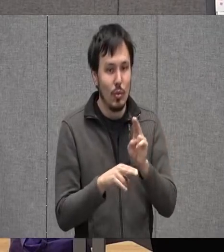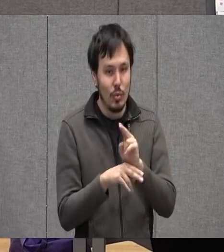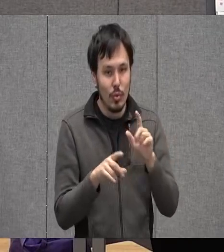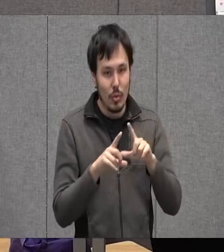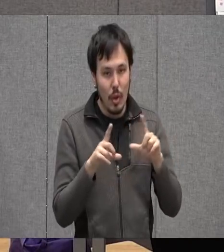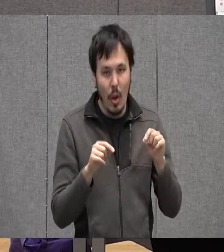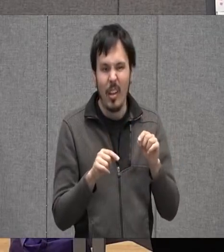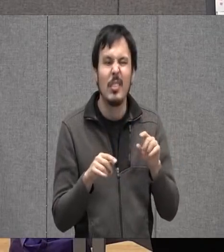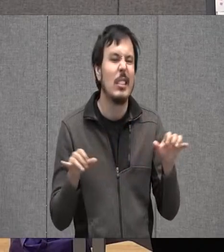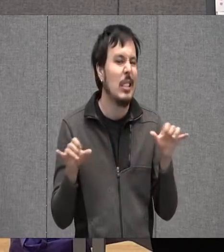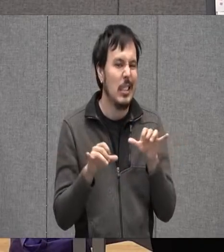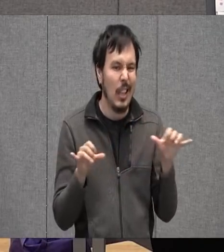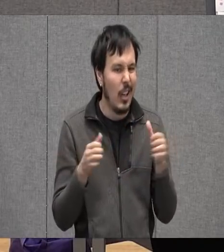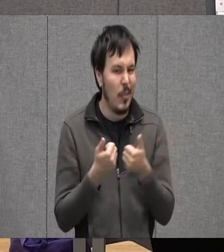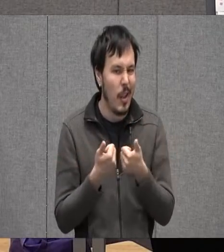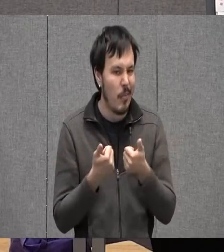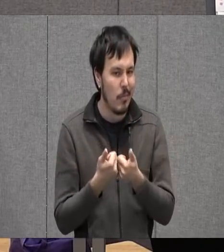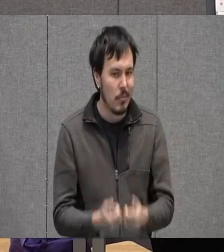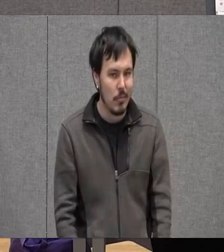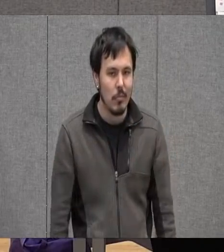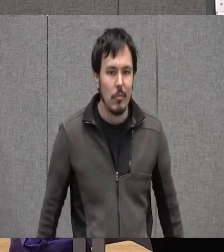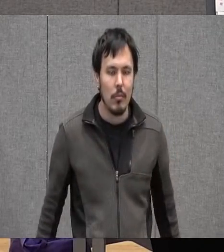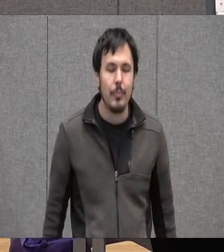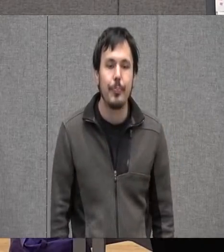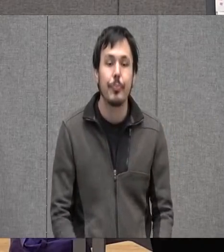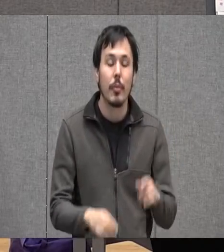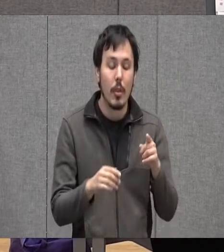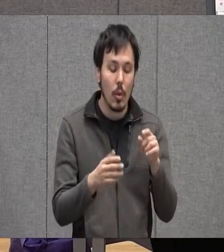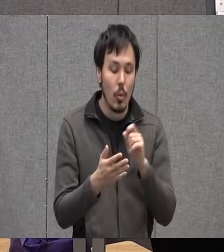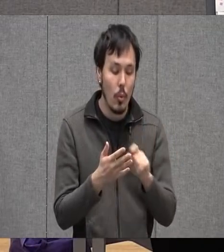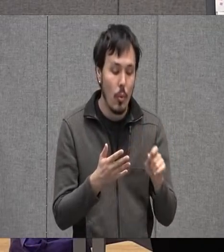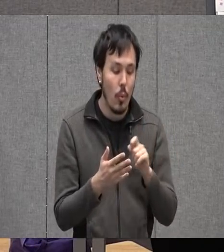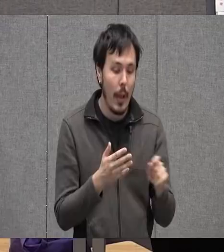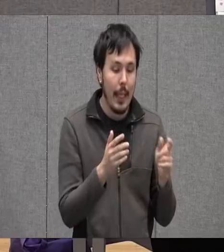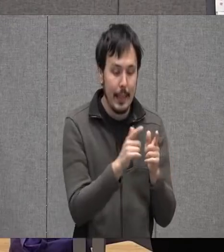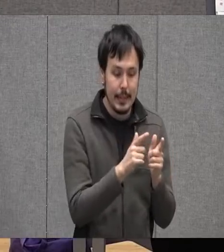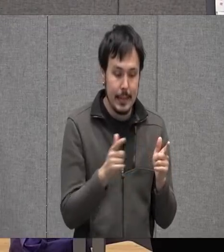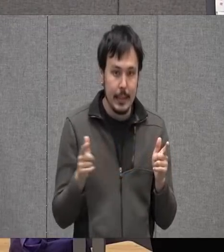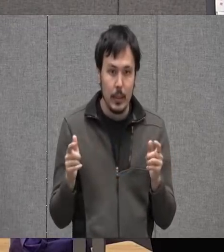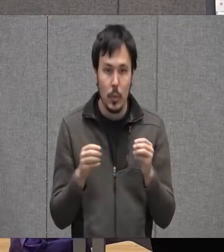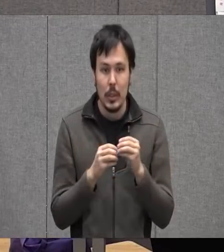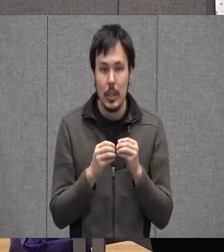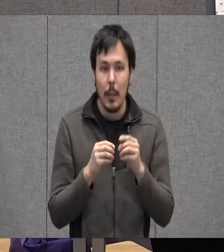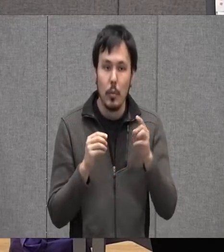So you start out by just writing the sequence of numbers you want to practice. And so we're going to practice sixes